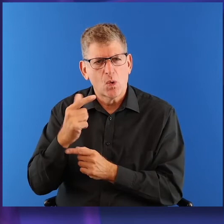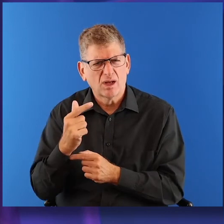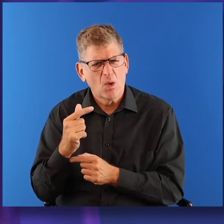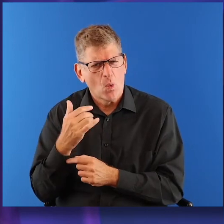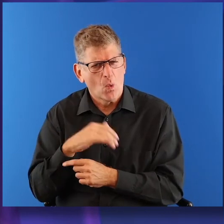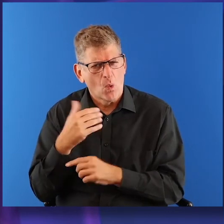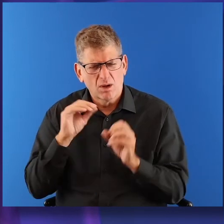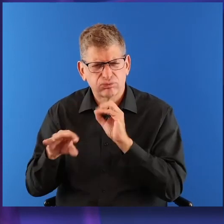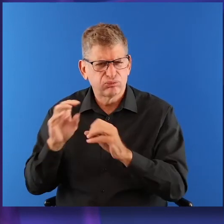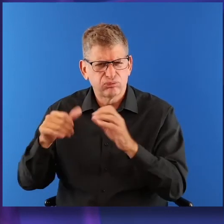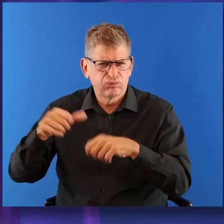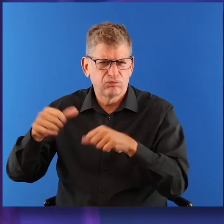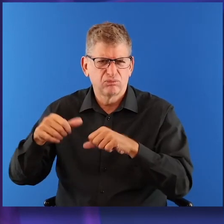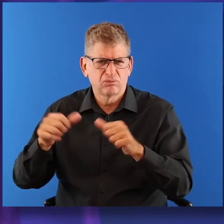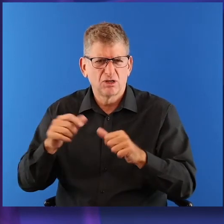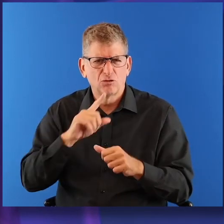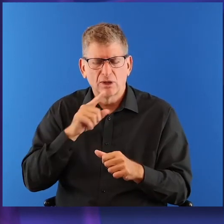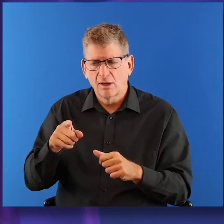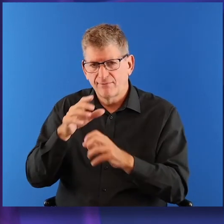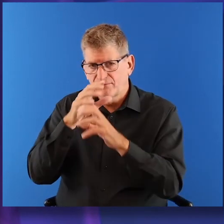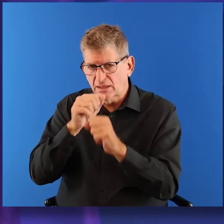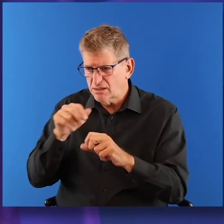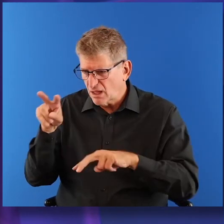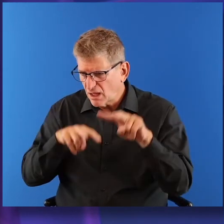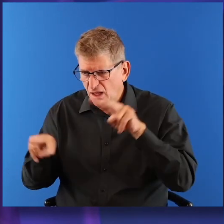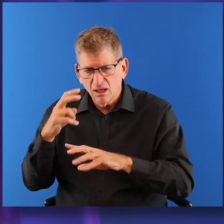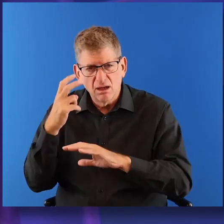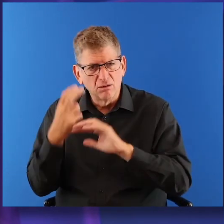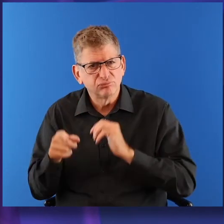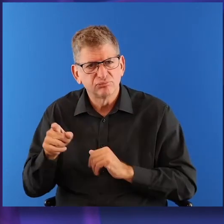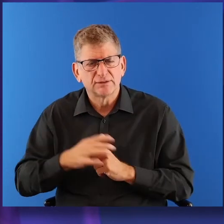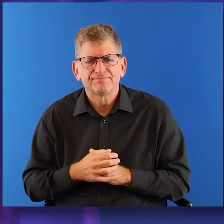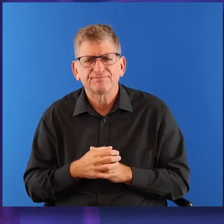which is just really fascinating to dive into.